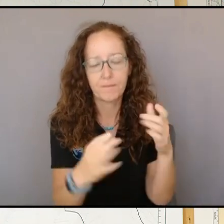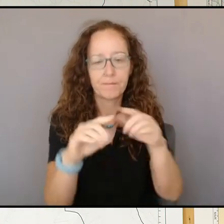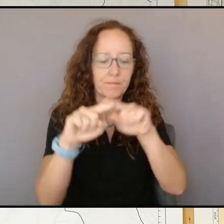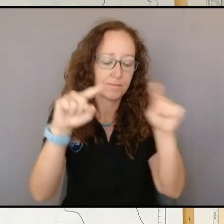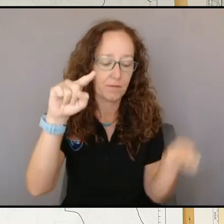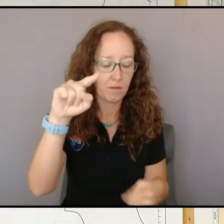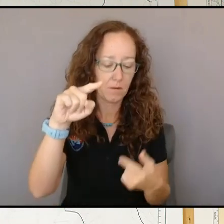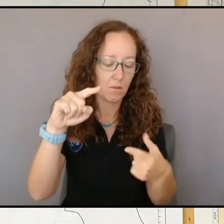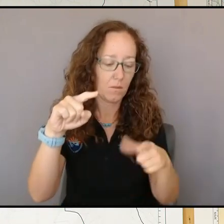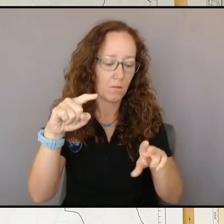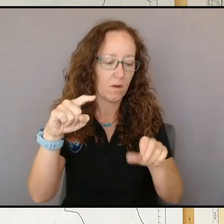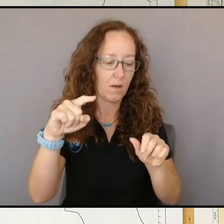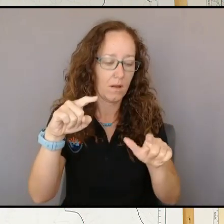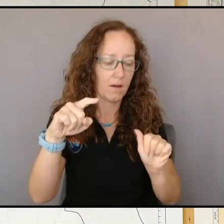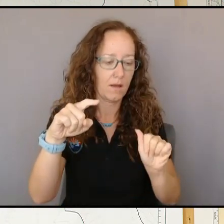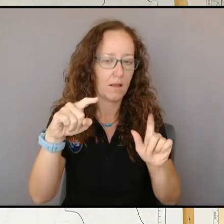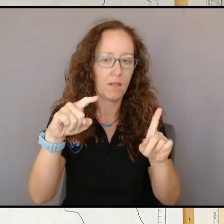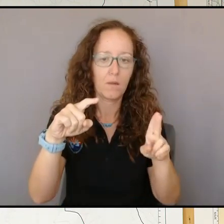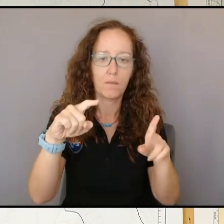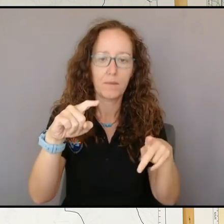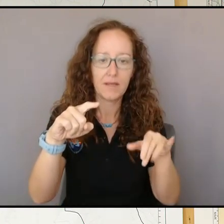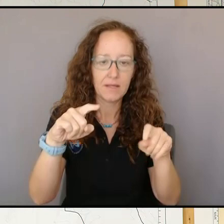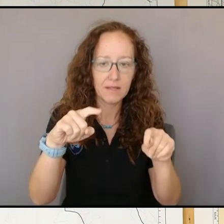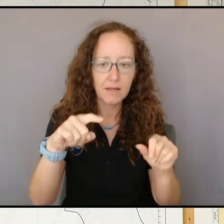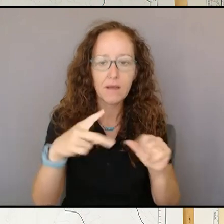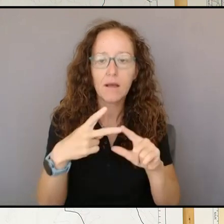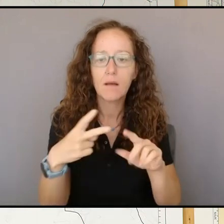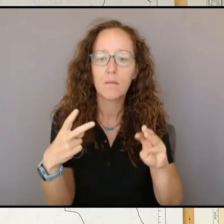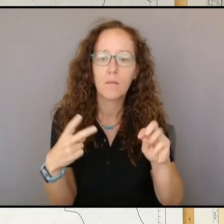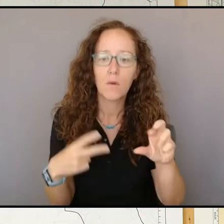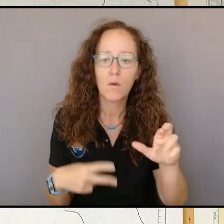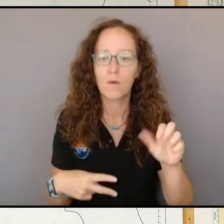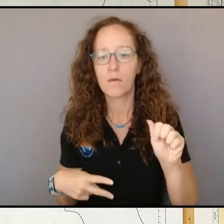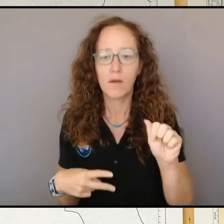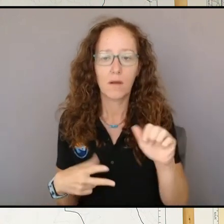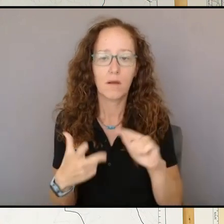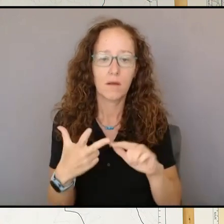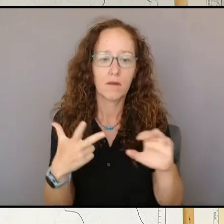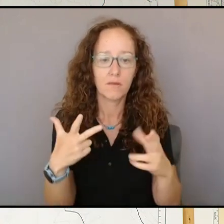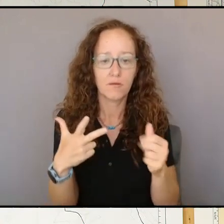these areas. Um we have a lot of people down in these